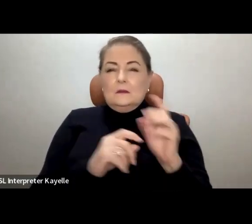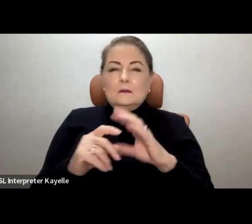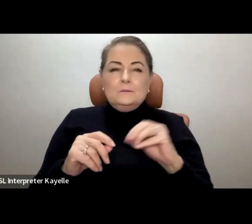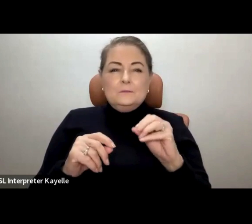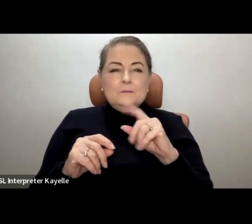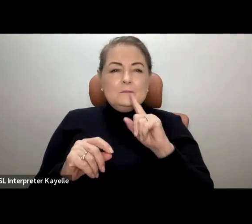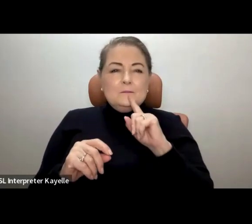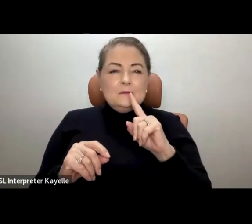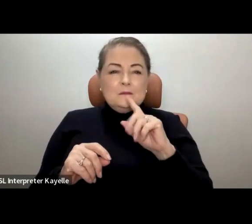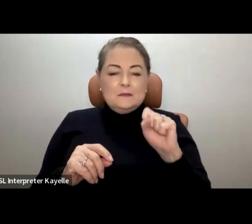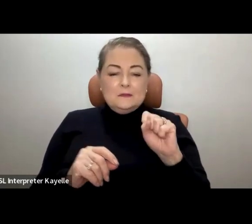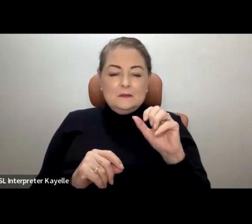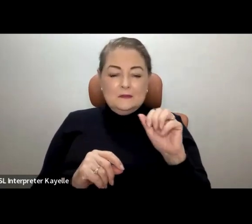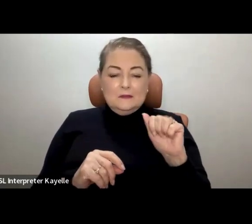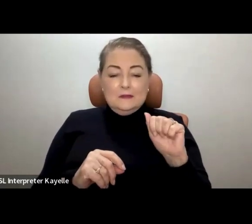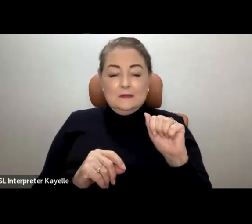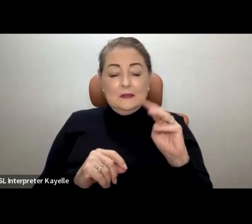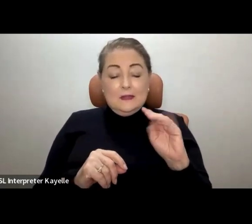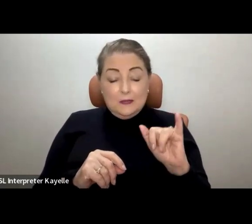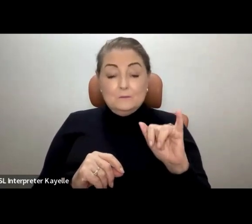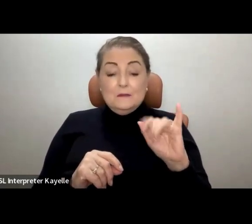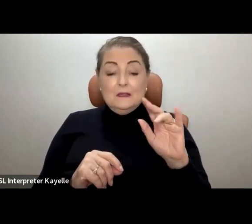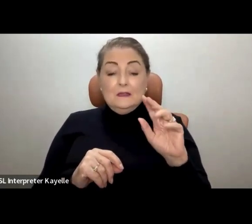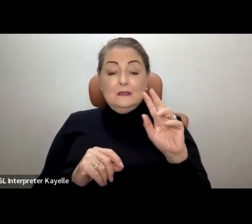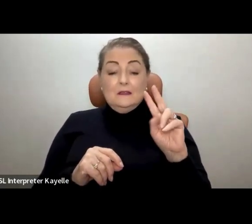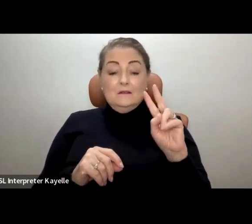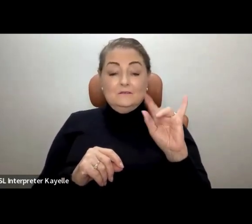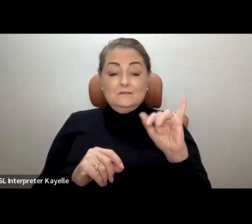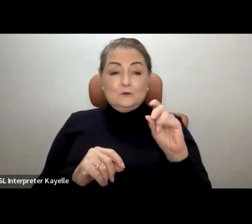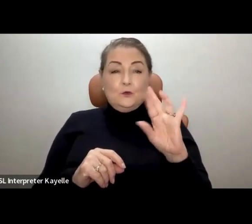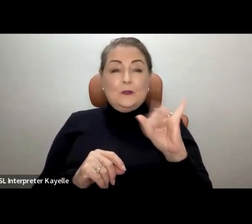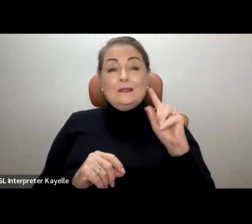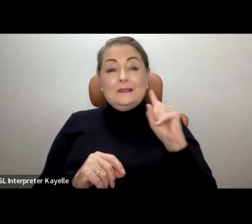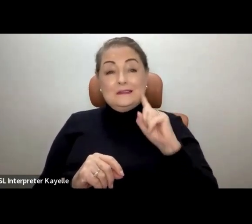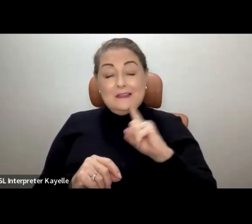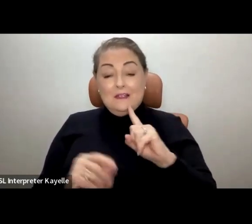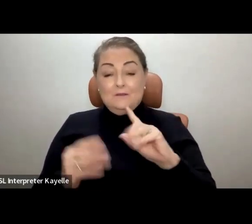And Aimee Victoria, it relates to the deaf community. And it's really